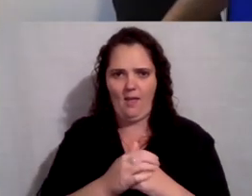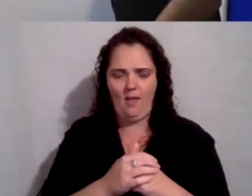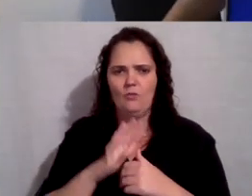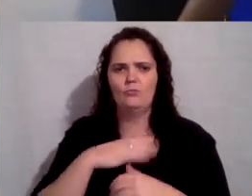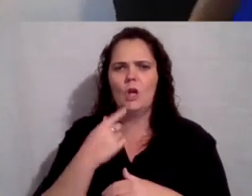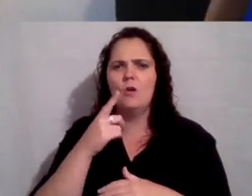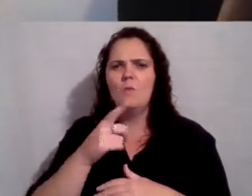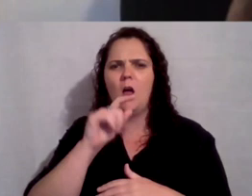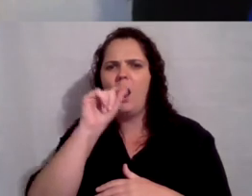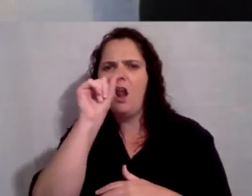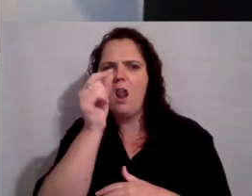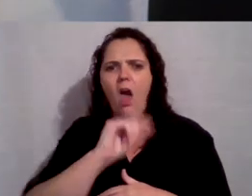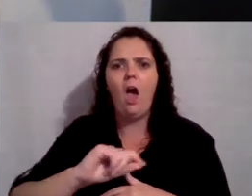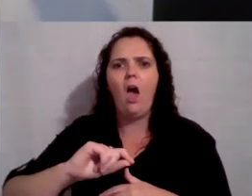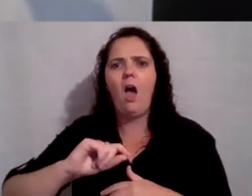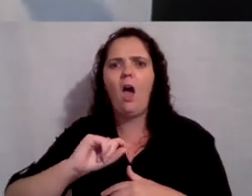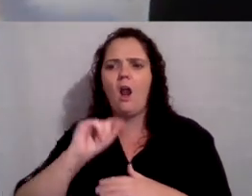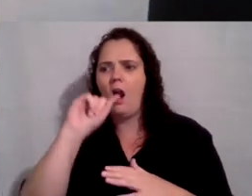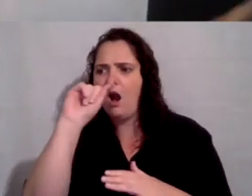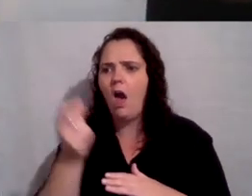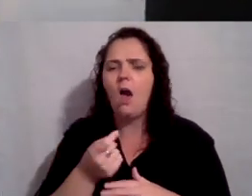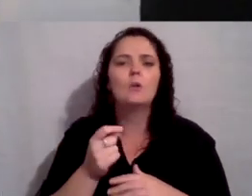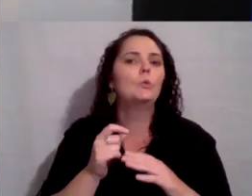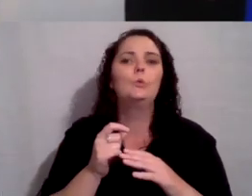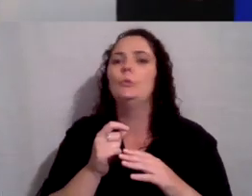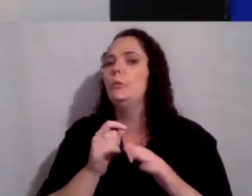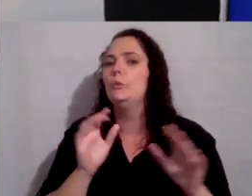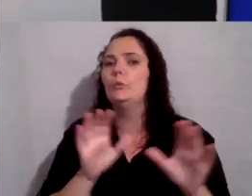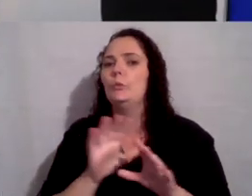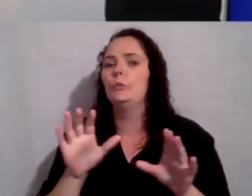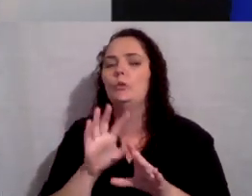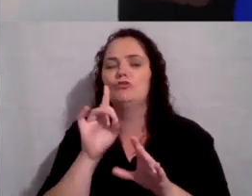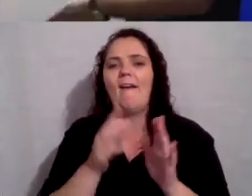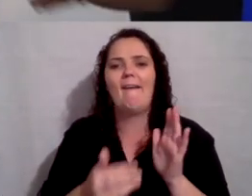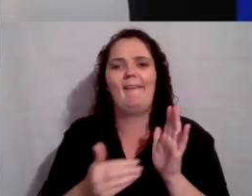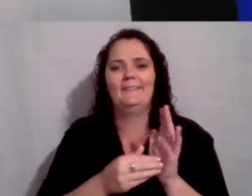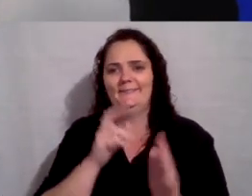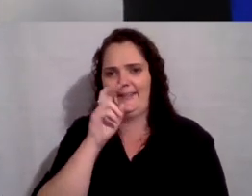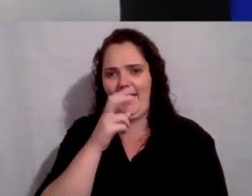don't come in now and just draw outlines around everything that you've done, instead now start to push the darks.